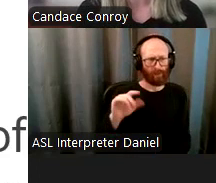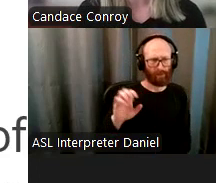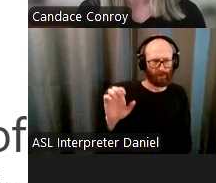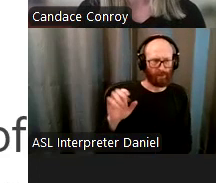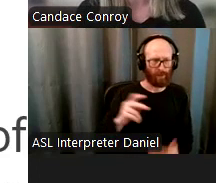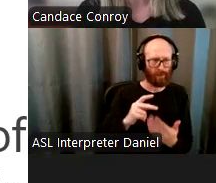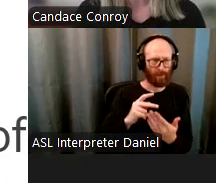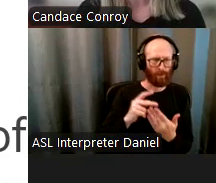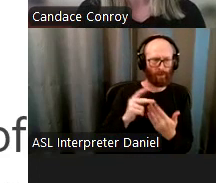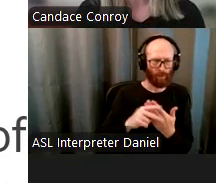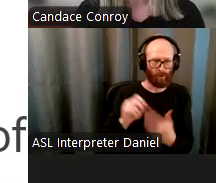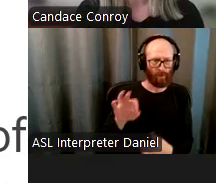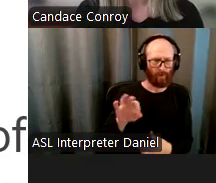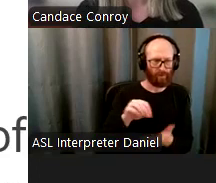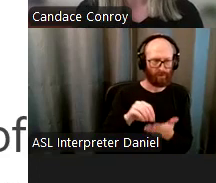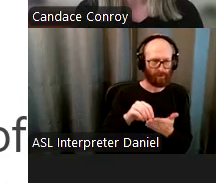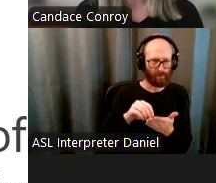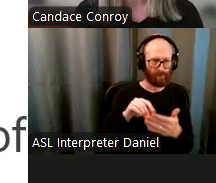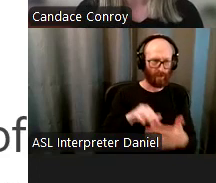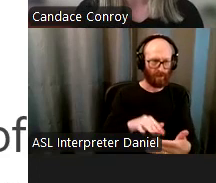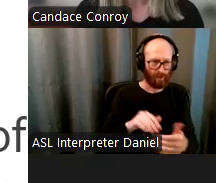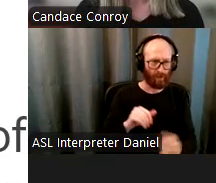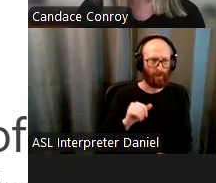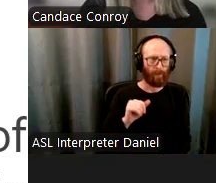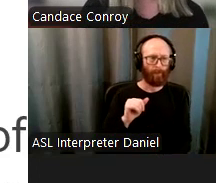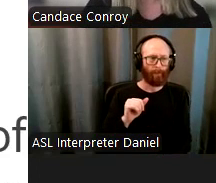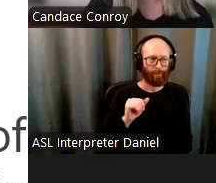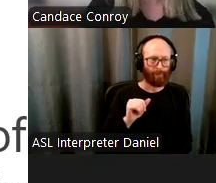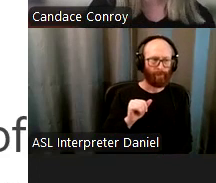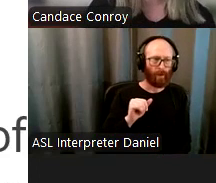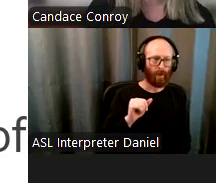many folks were interested in the CTE graduation pathway. We're a CTE